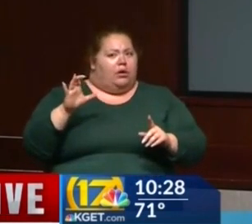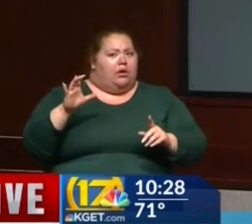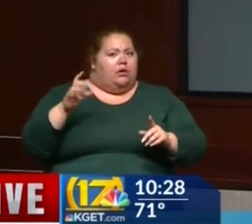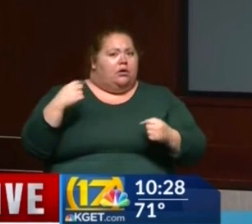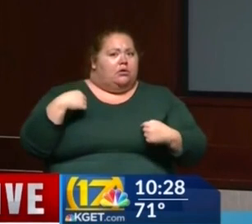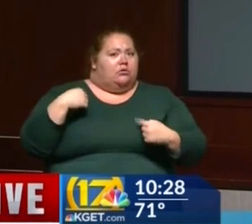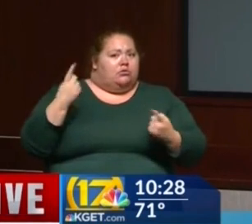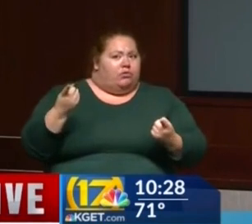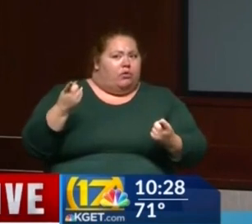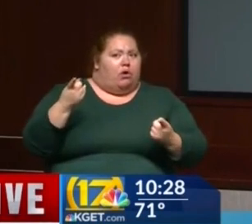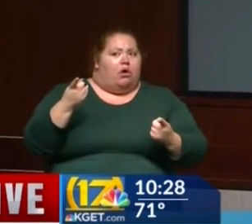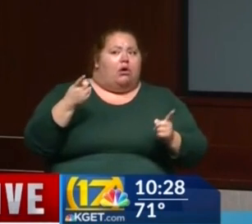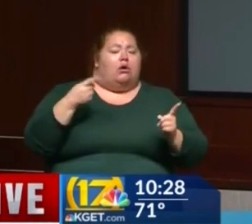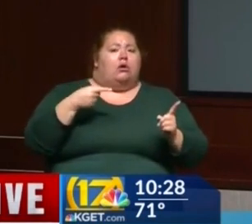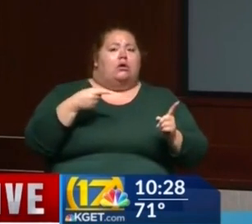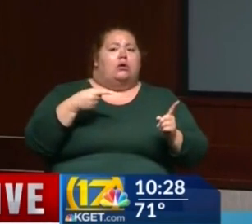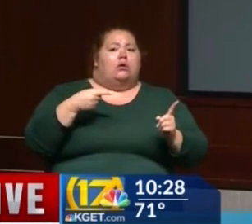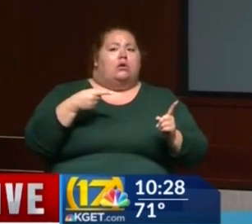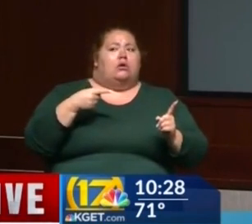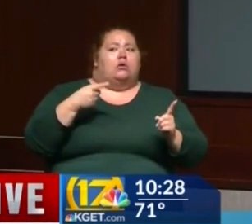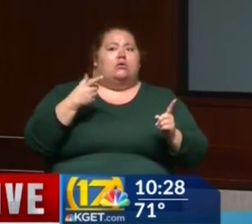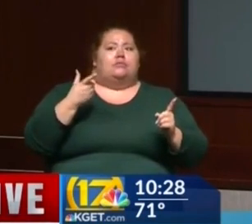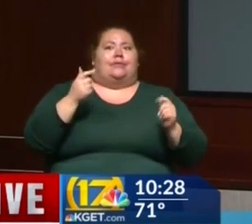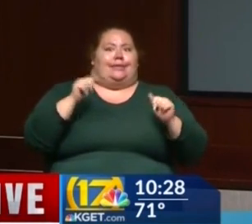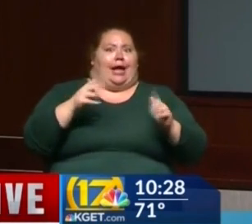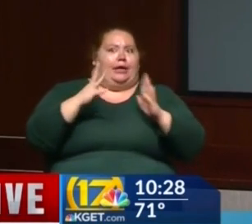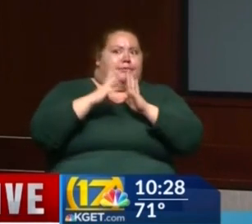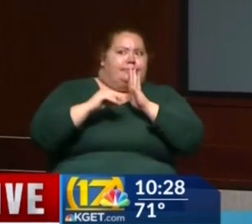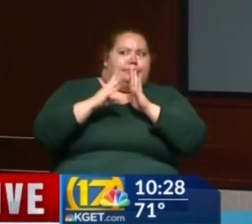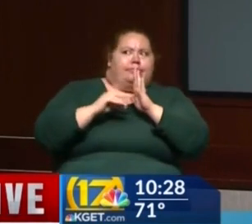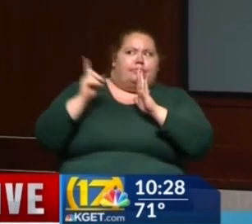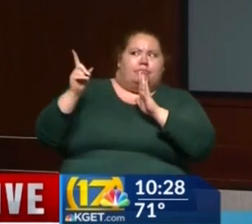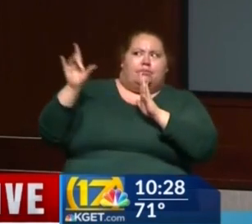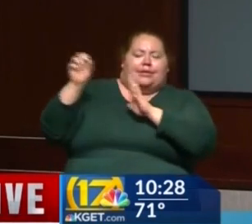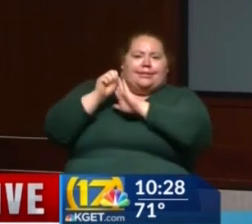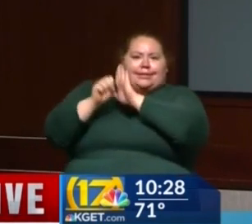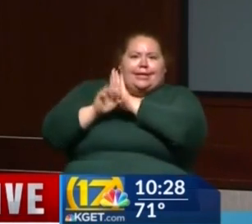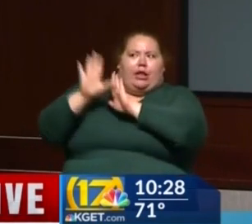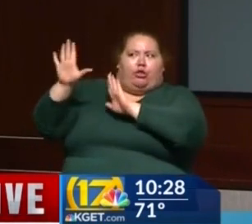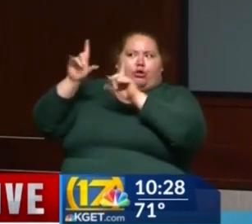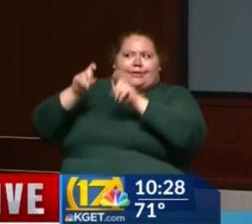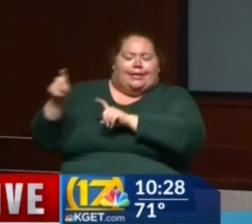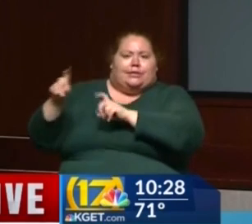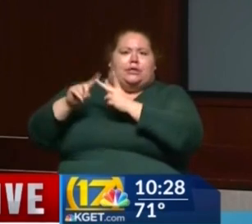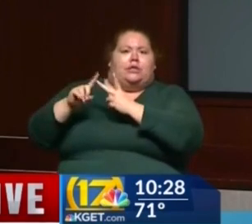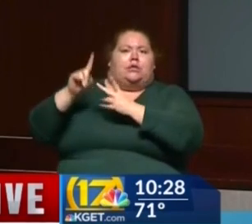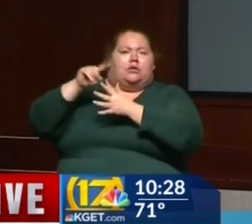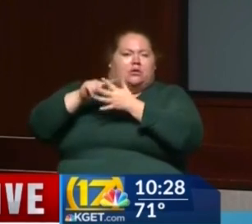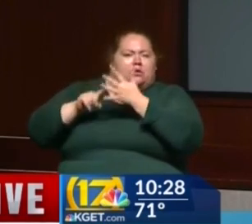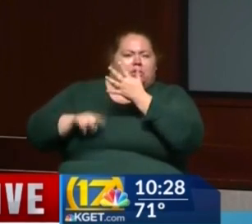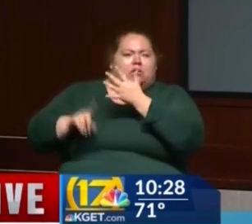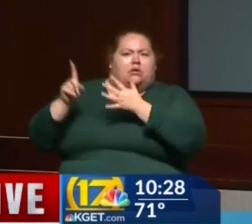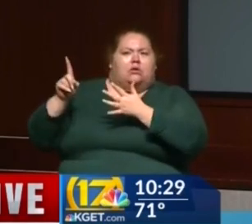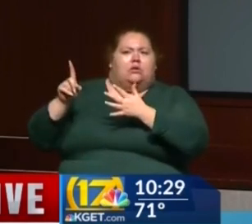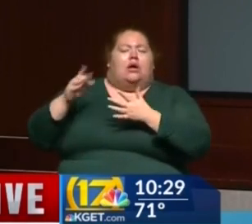THEY HAVE NOT.>>Reporter: MY NEXT QUESTION IS, ANY TIME YOU HAVE BEEN ABLE TO REPLICATE